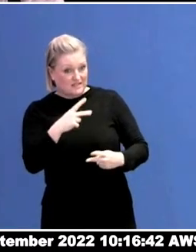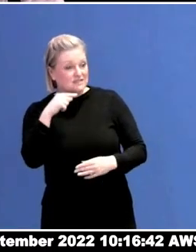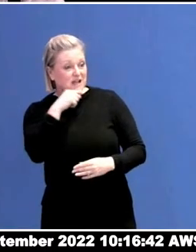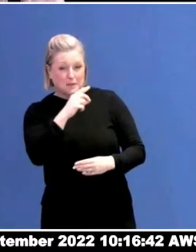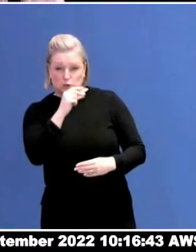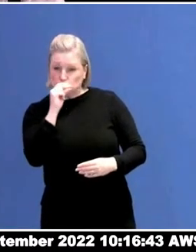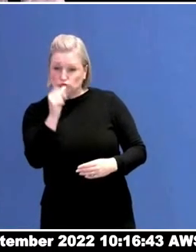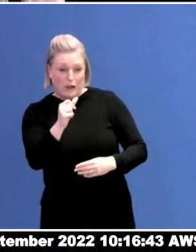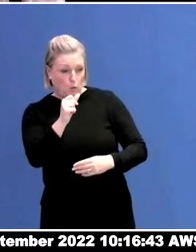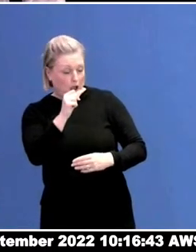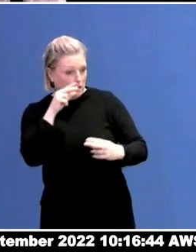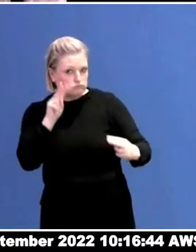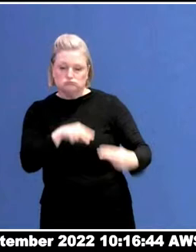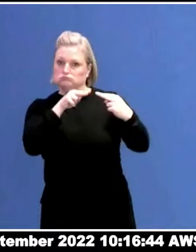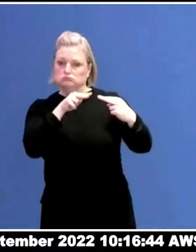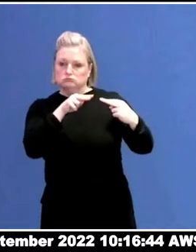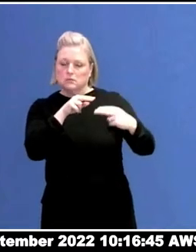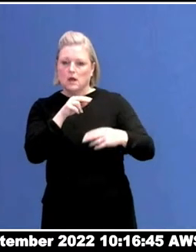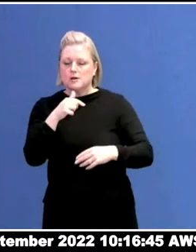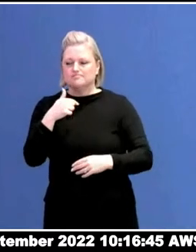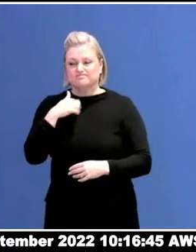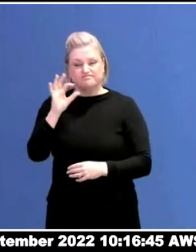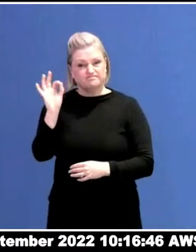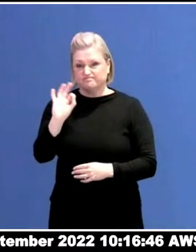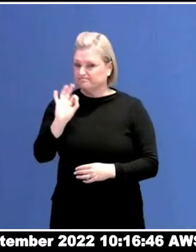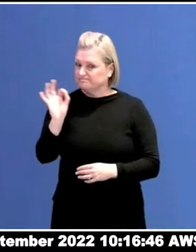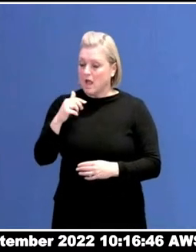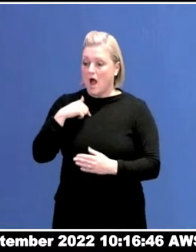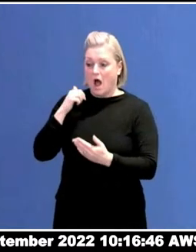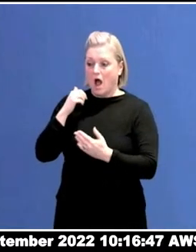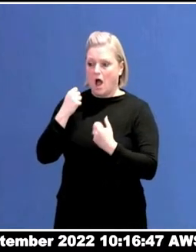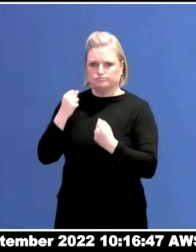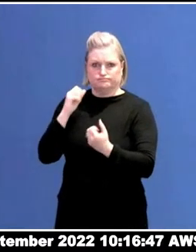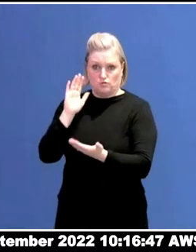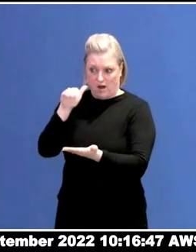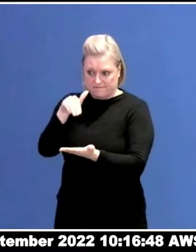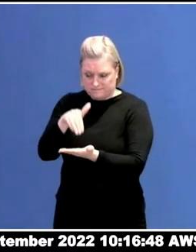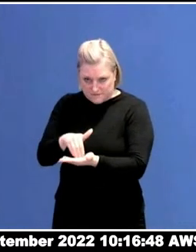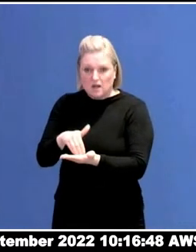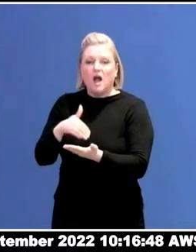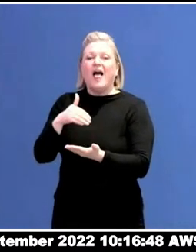No. When I got to the detention centre, I was made to wait a number of hours